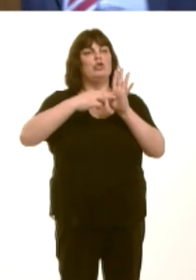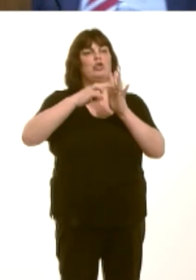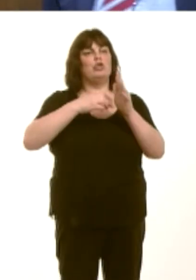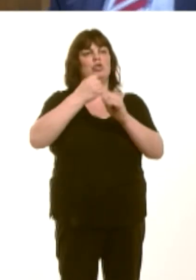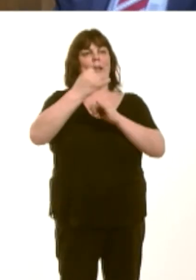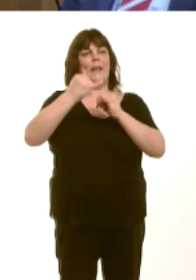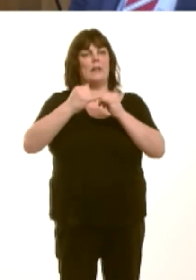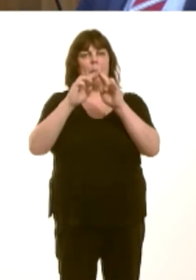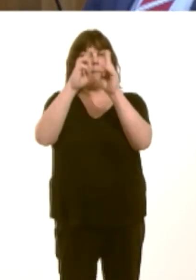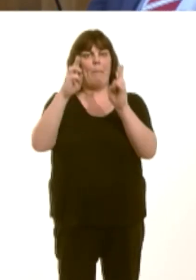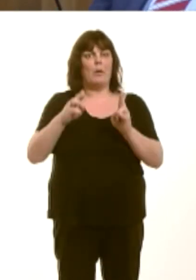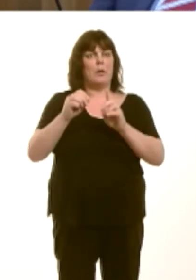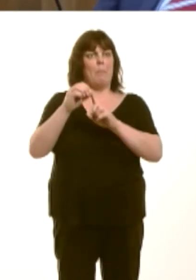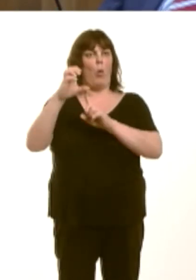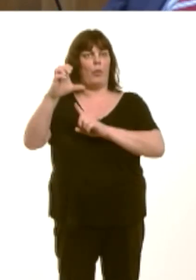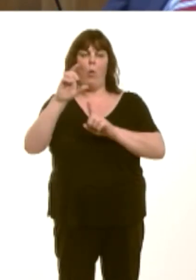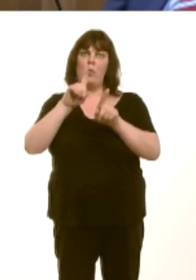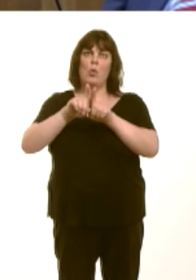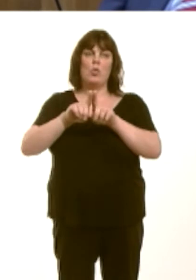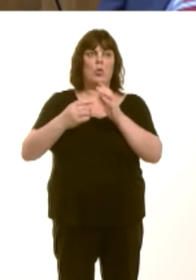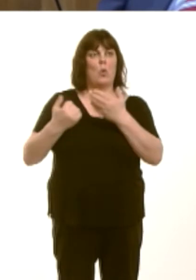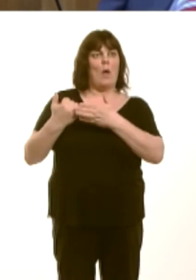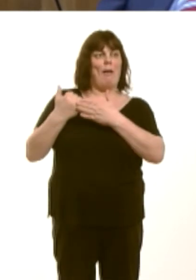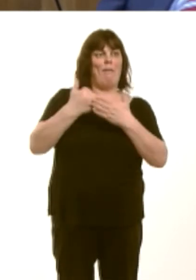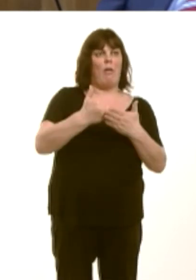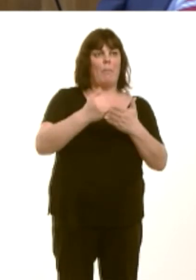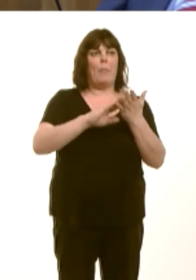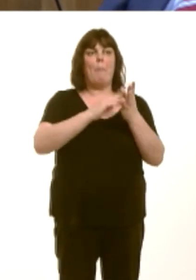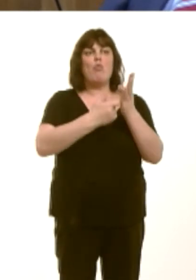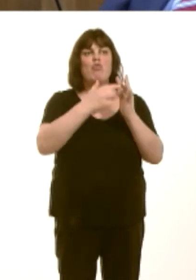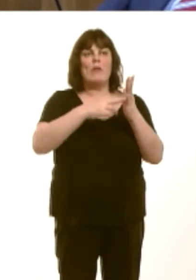to redevelop the harbour, building on top of the marinaóthe harbour gate, ratheróthat